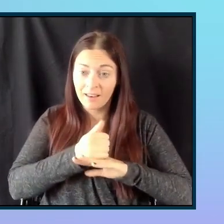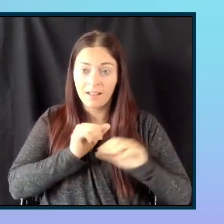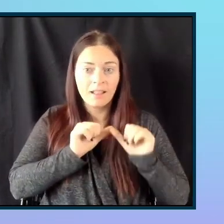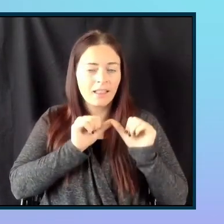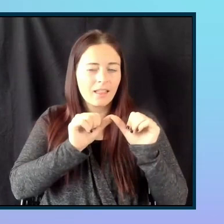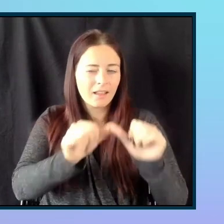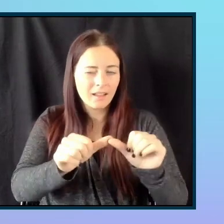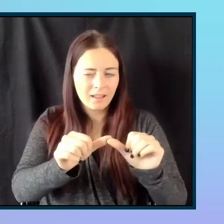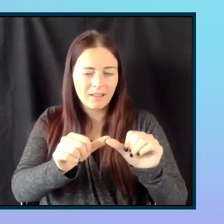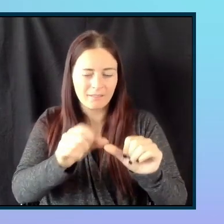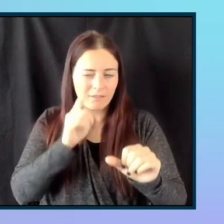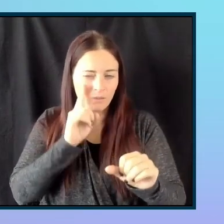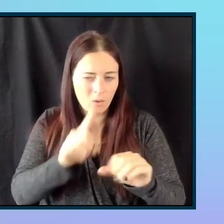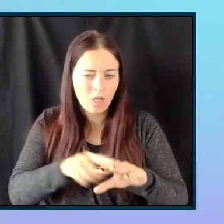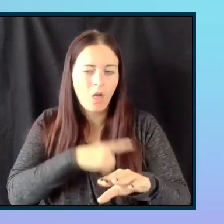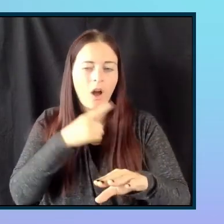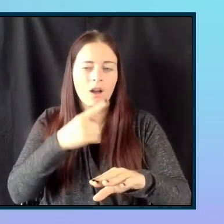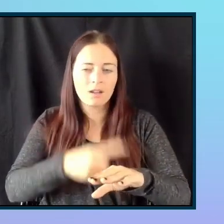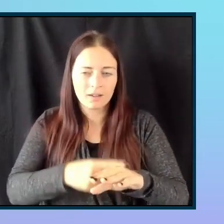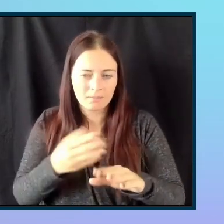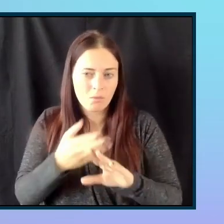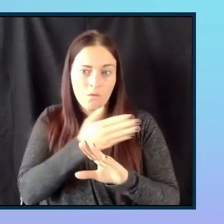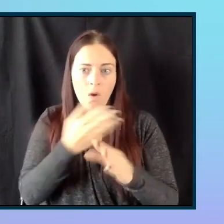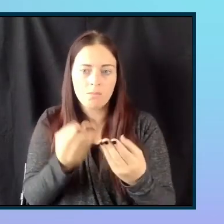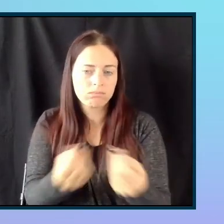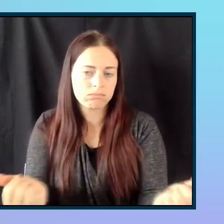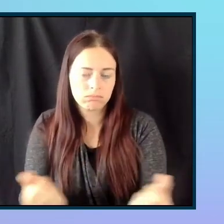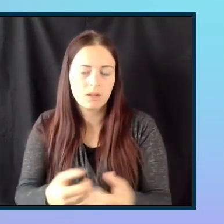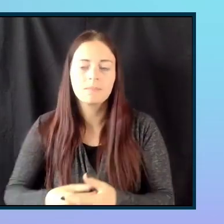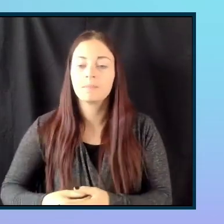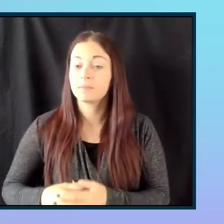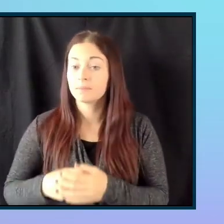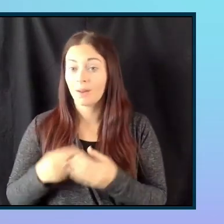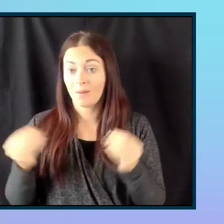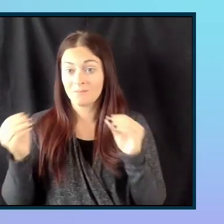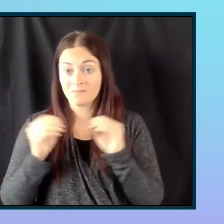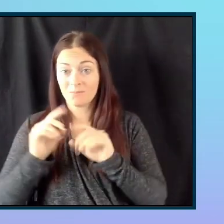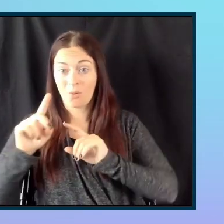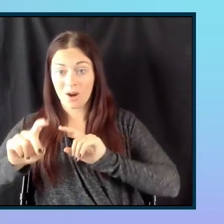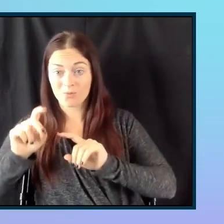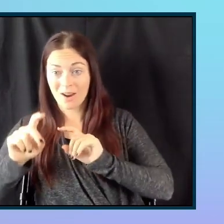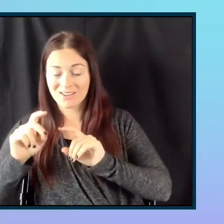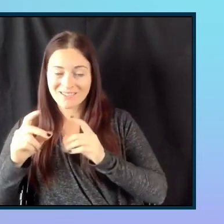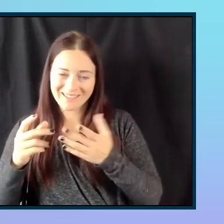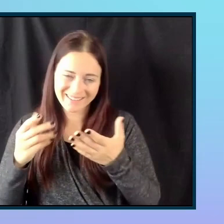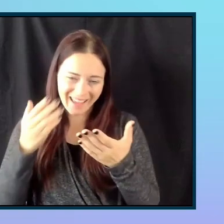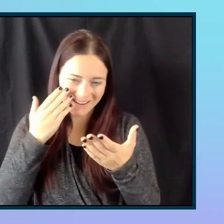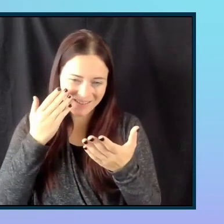So last question here. I know there's a ton in the chat. Feel free to reach out to Wilco again offline.